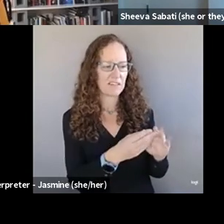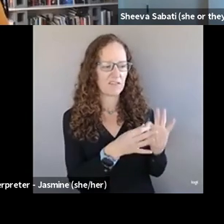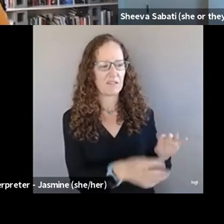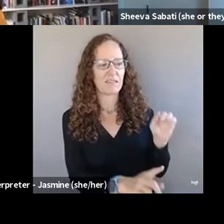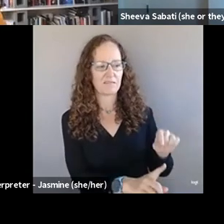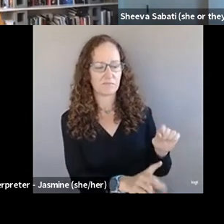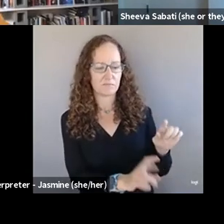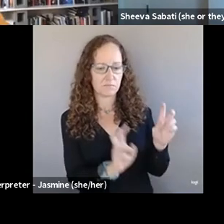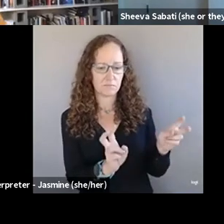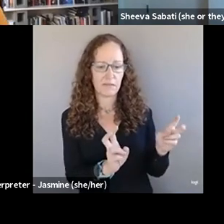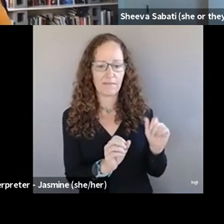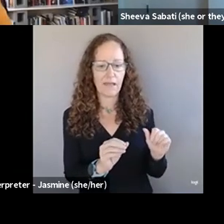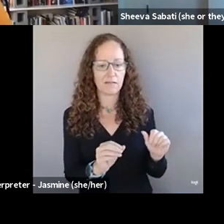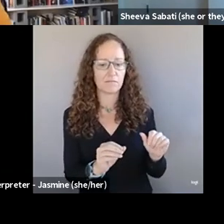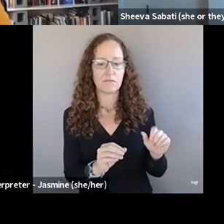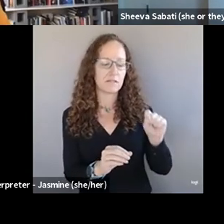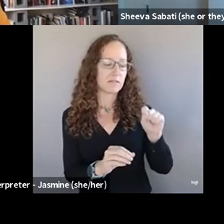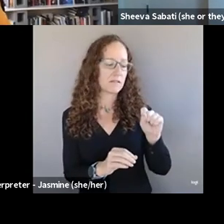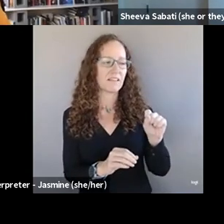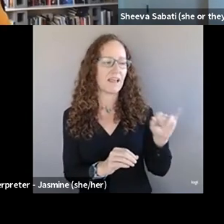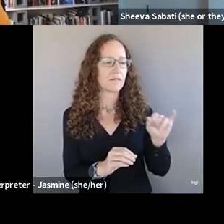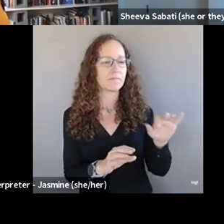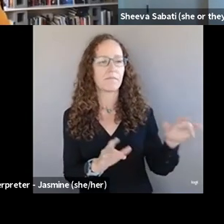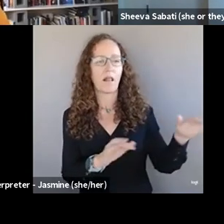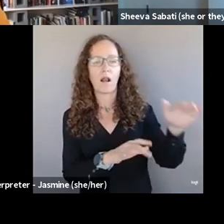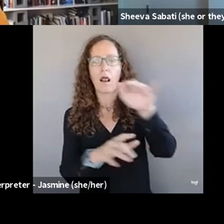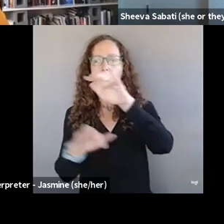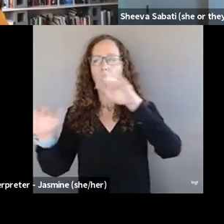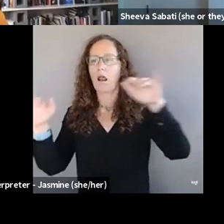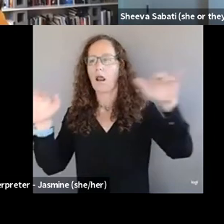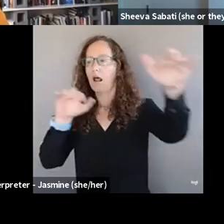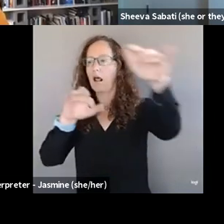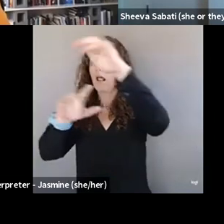that we all breathe in. So we're all socialized to inhabit and